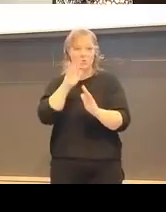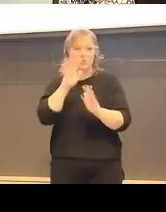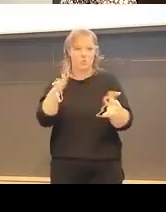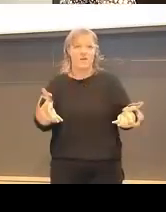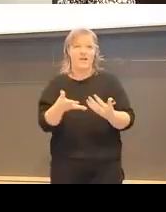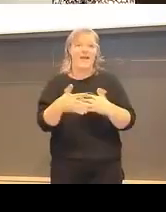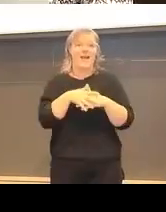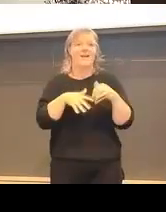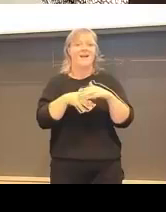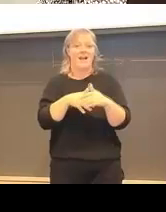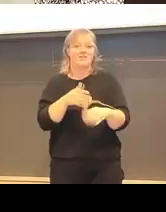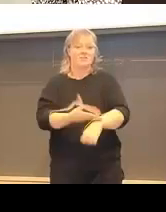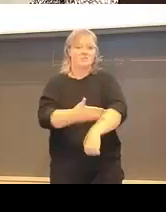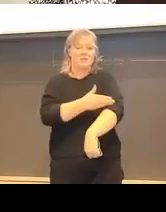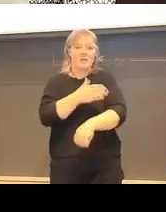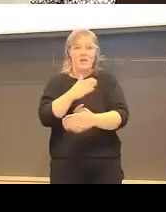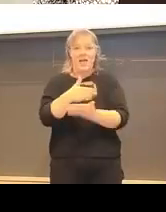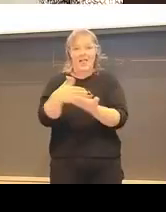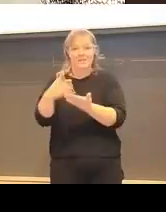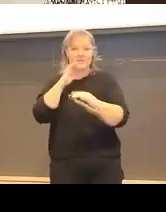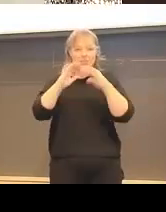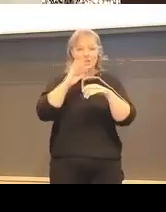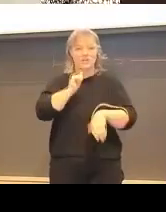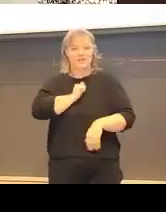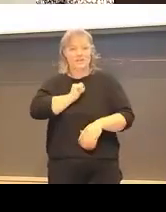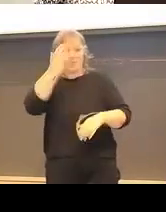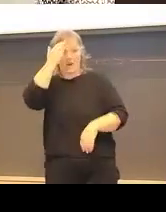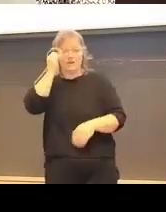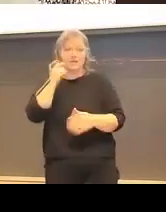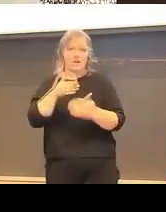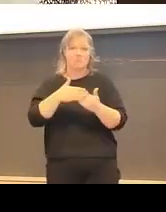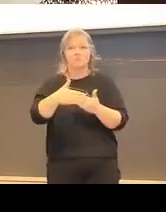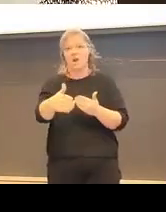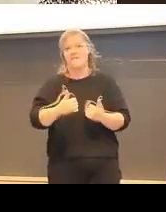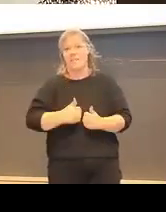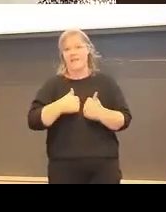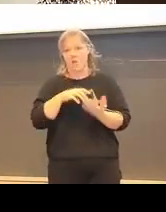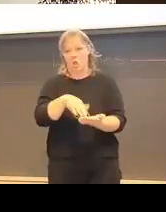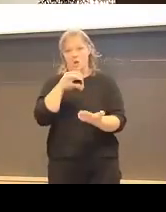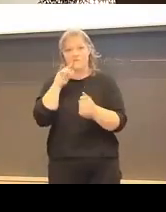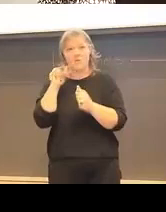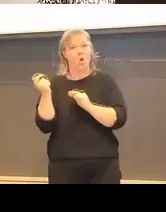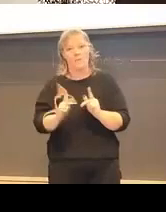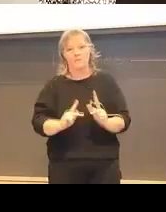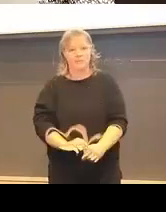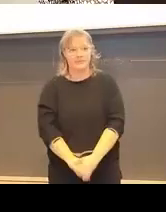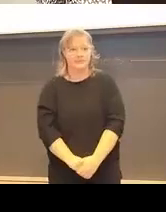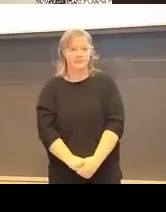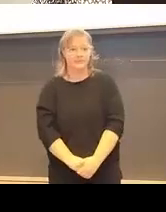communication and self-awareness that are part of lifelong learning for all of us hea Bell one of